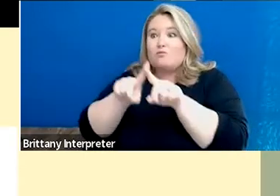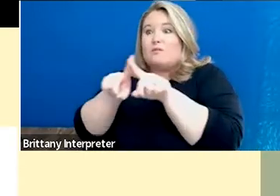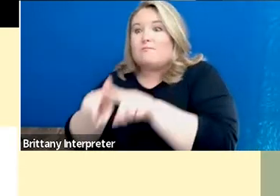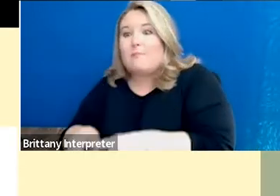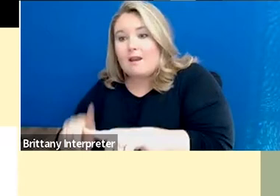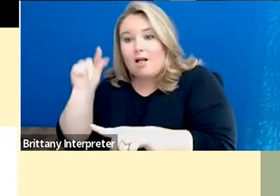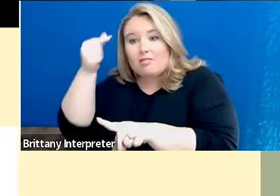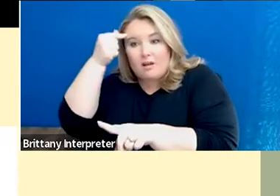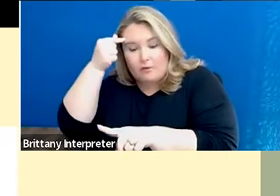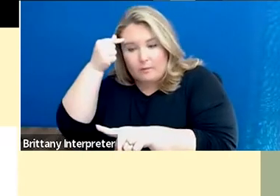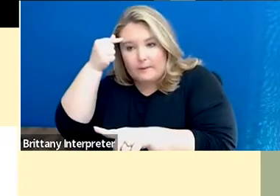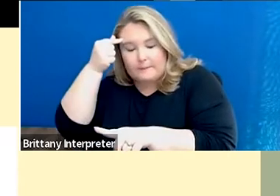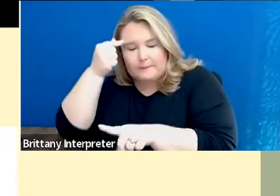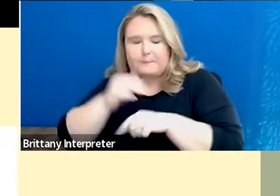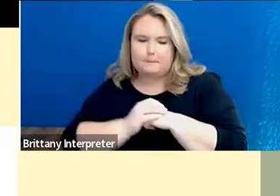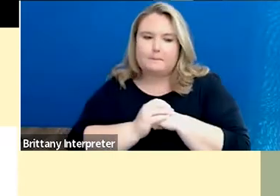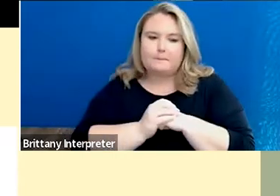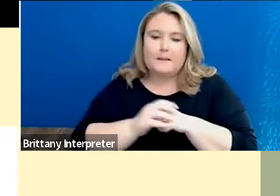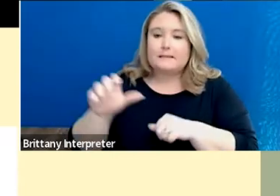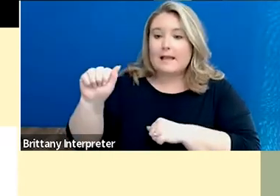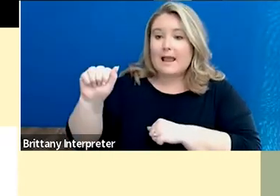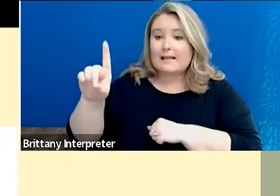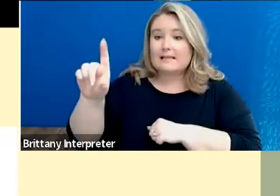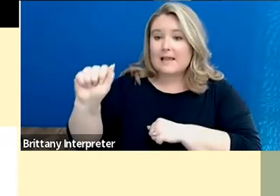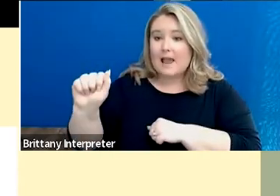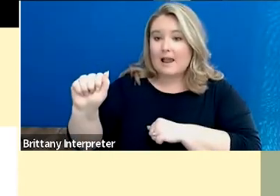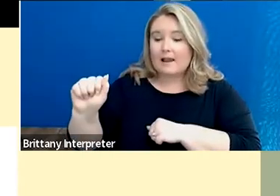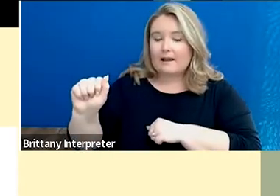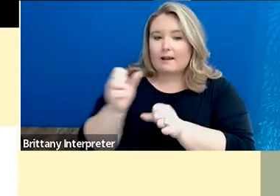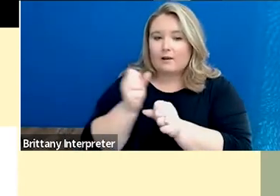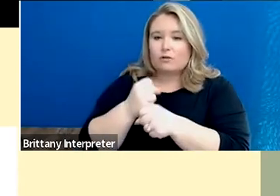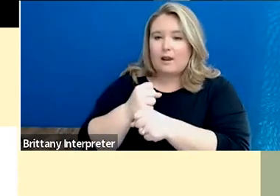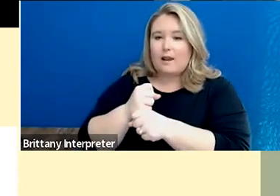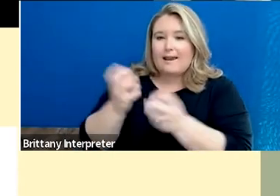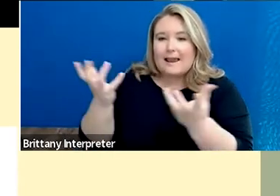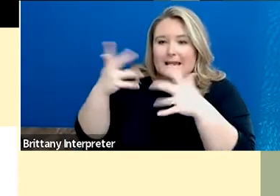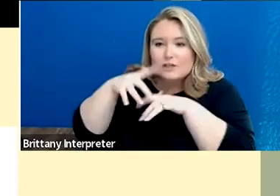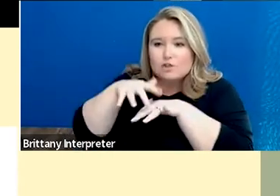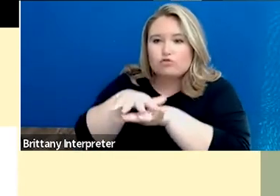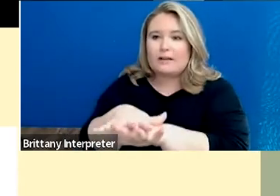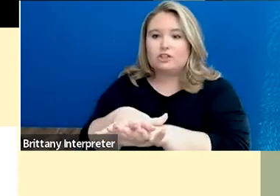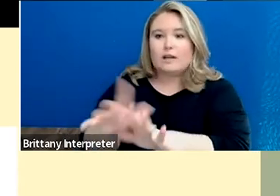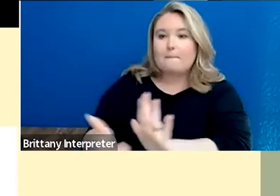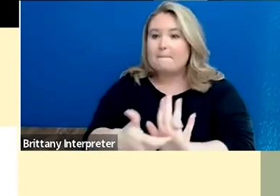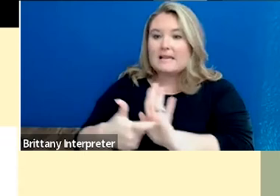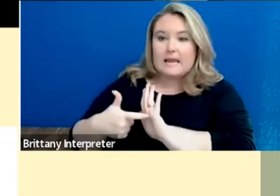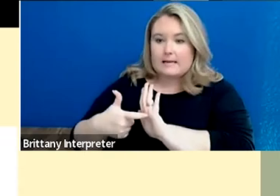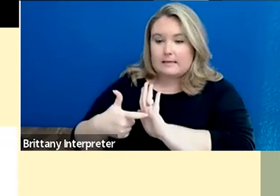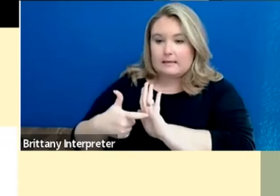So the ADA had something called an Integration Mandate, and it was fundamental to the ADA.